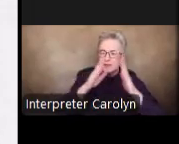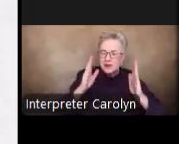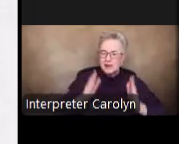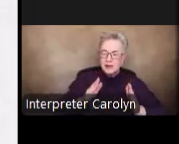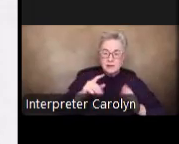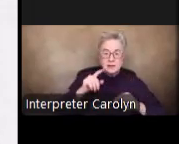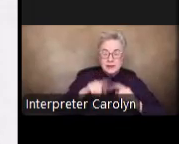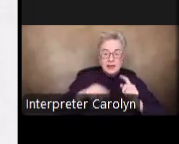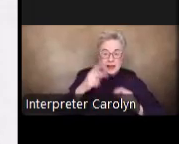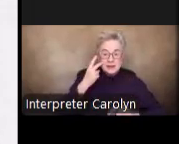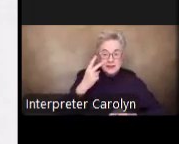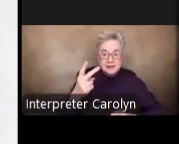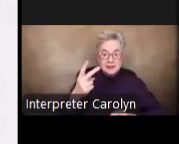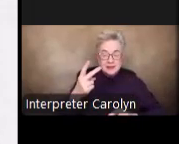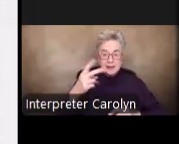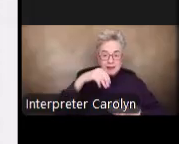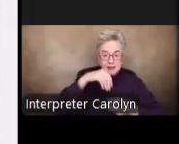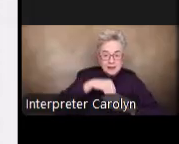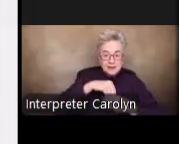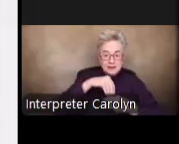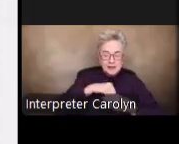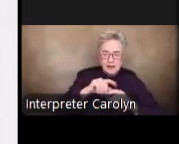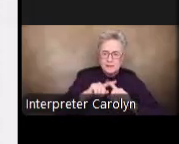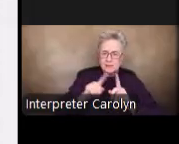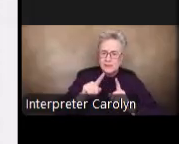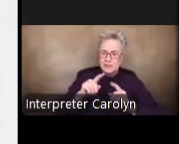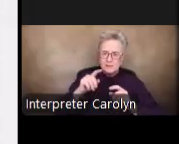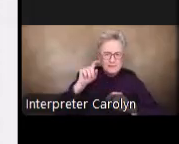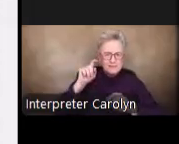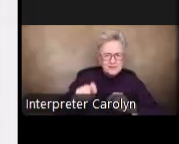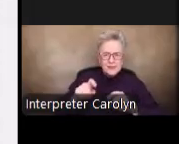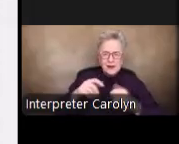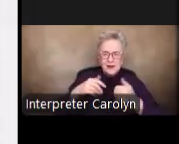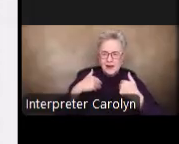whole structure so without strong receptive language